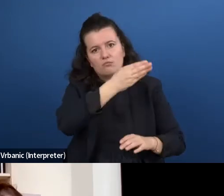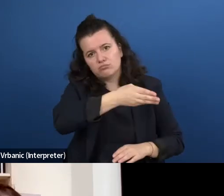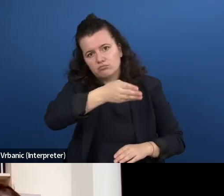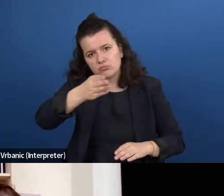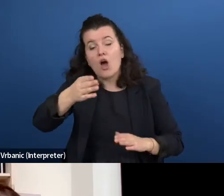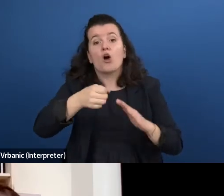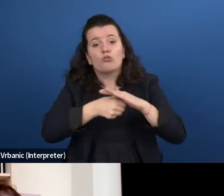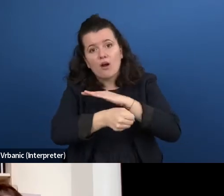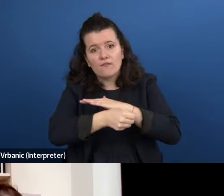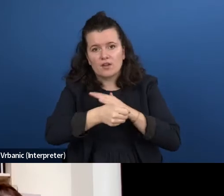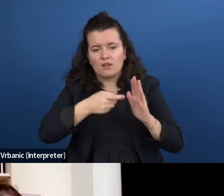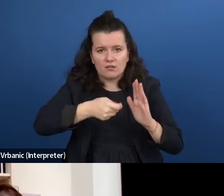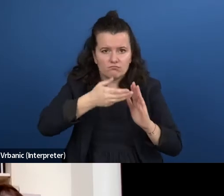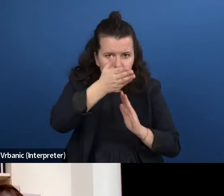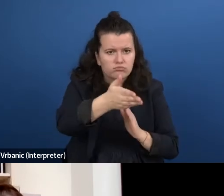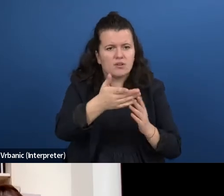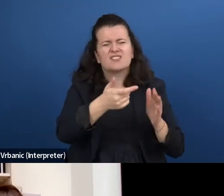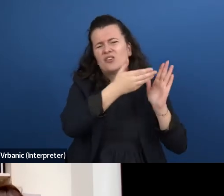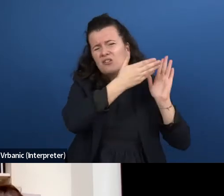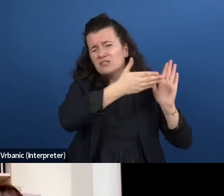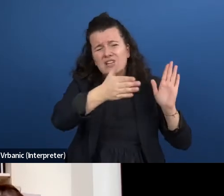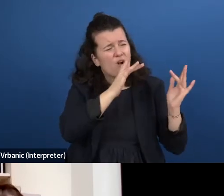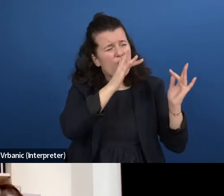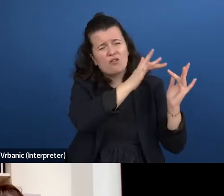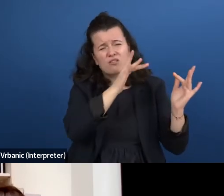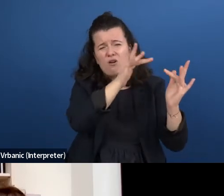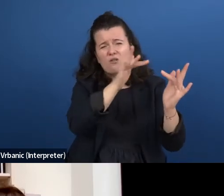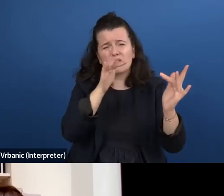For instance, the Esperanza project, organisations like Diaconia